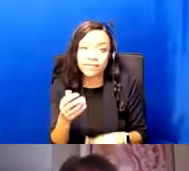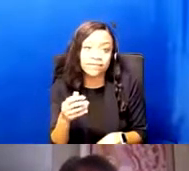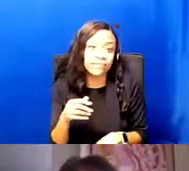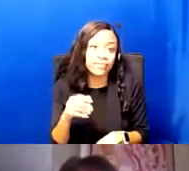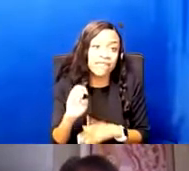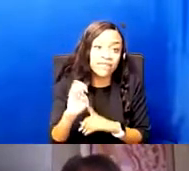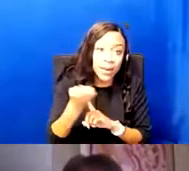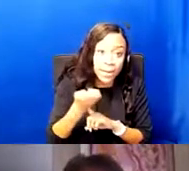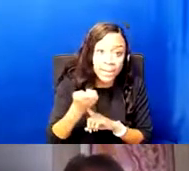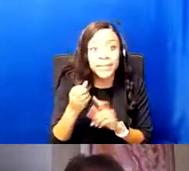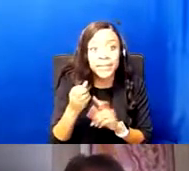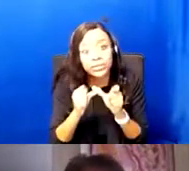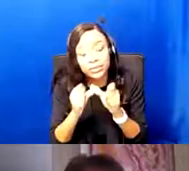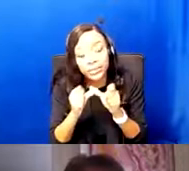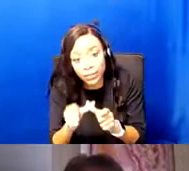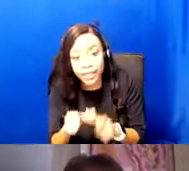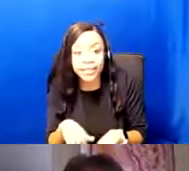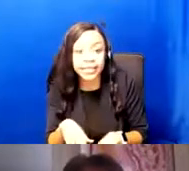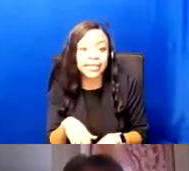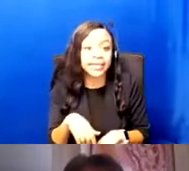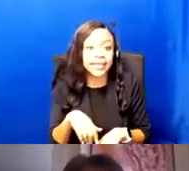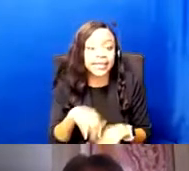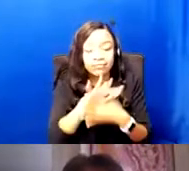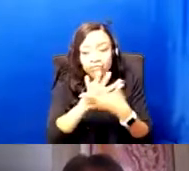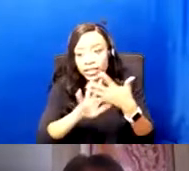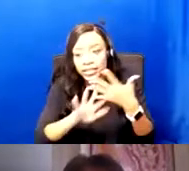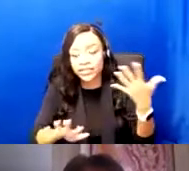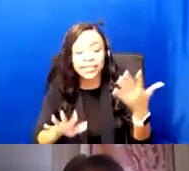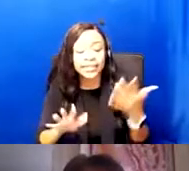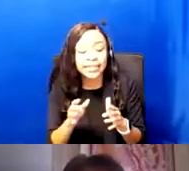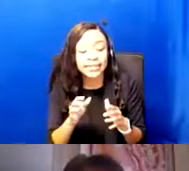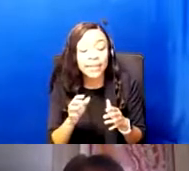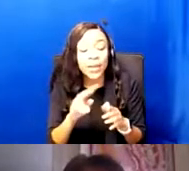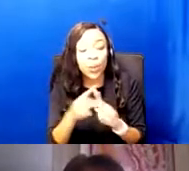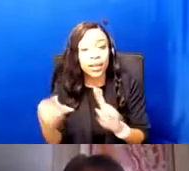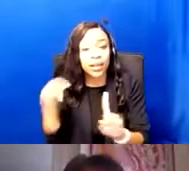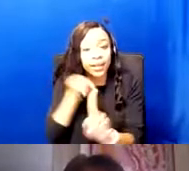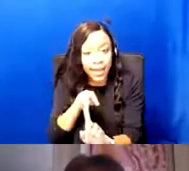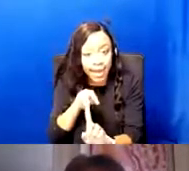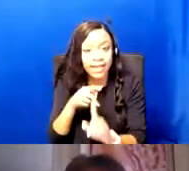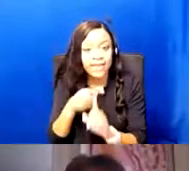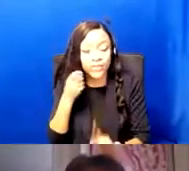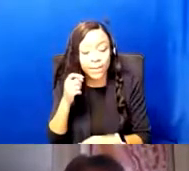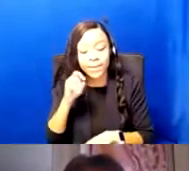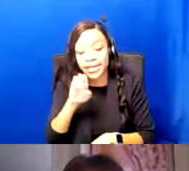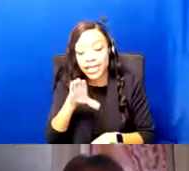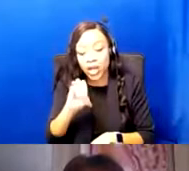zero carbon things really through the lens of ecojustice and centering the voices of people